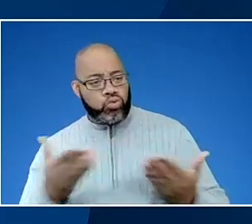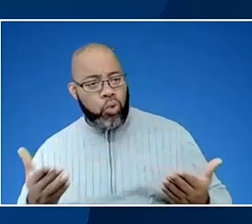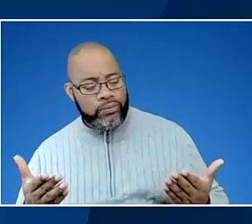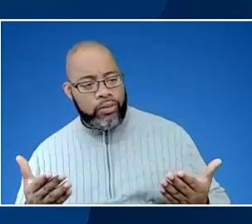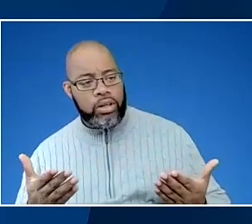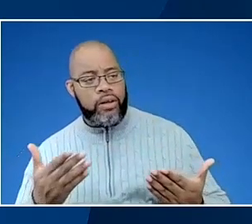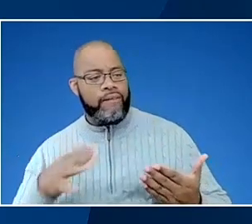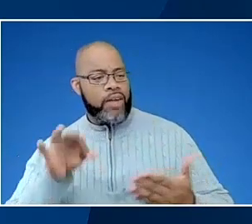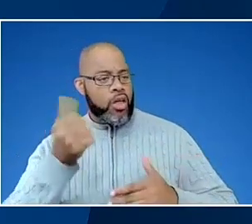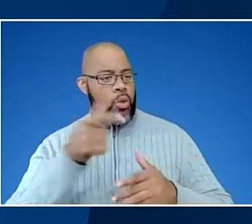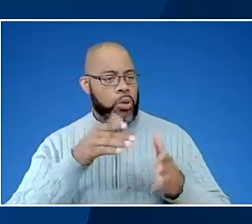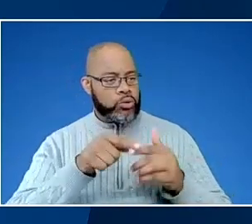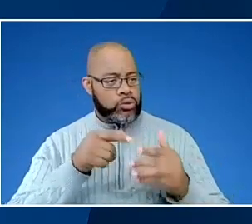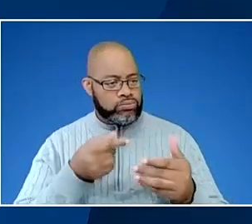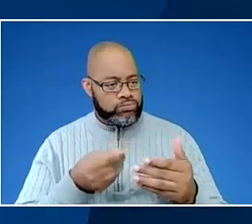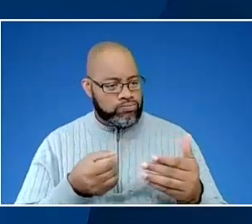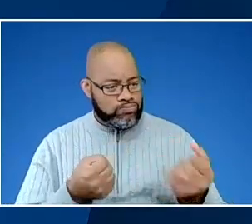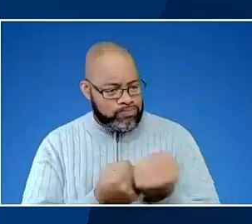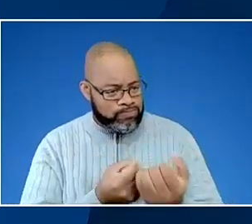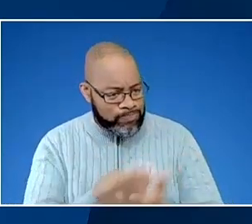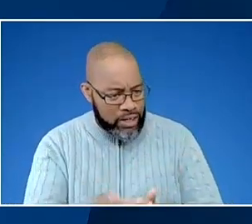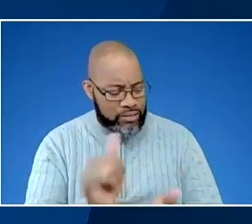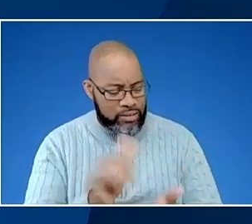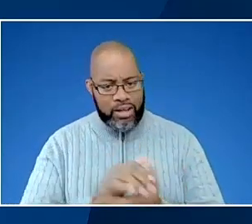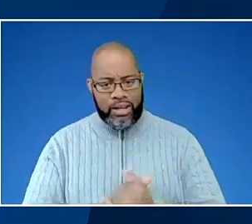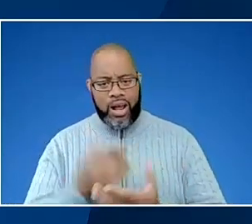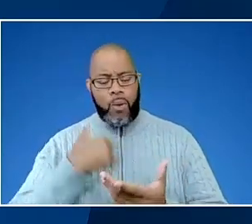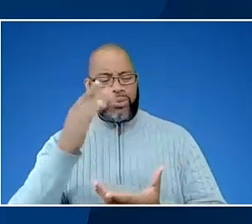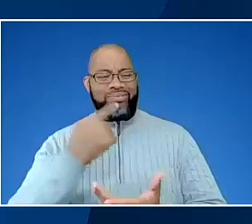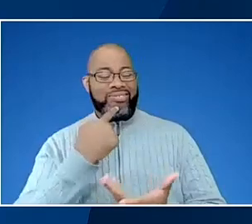fund that. I will say, yeah, we do that.